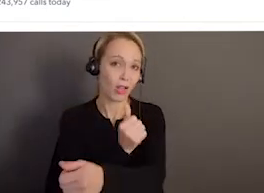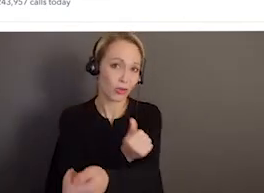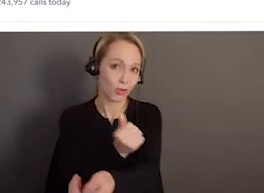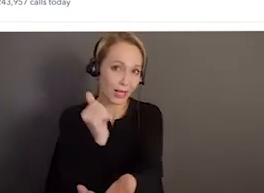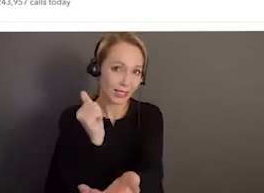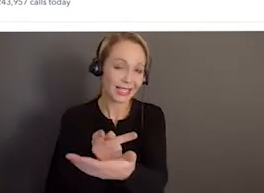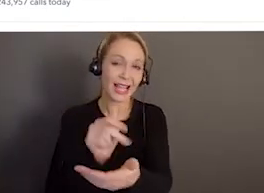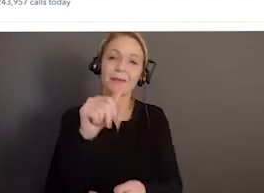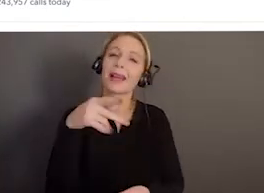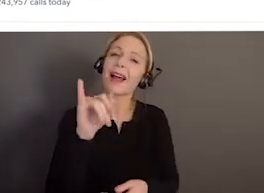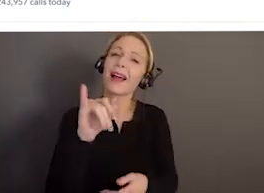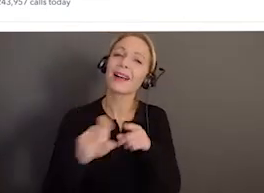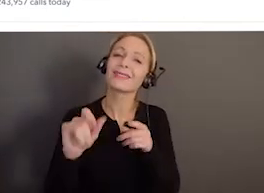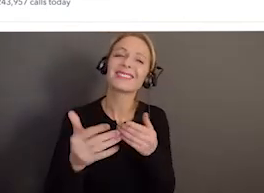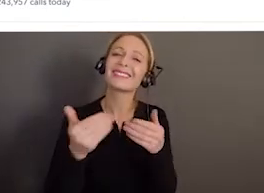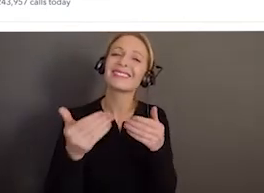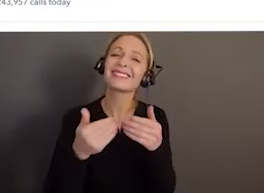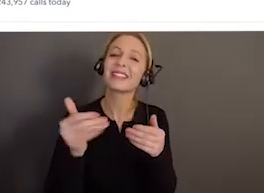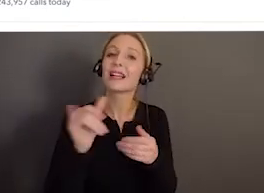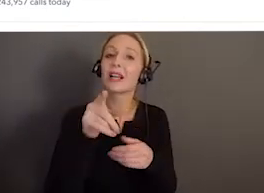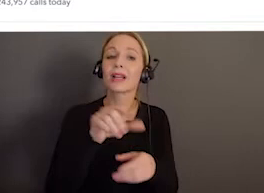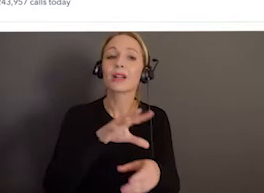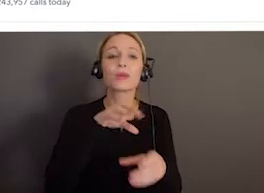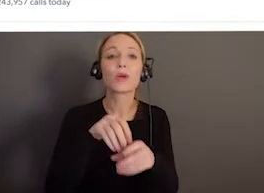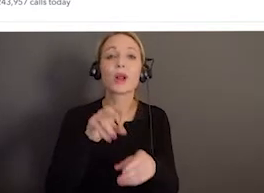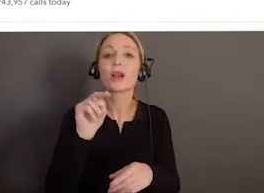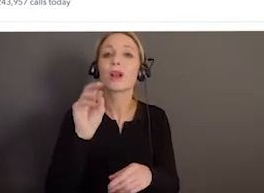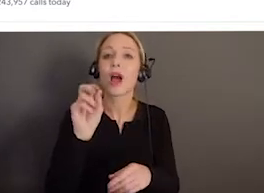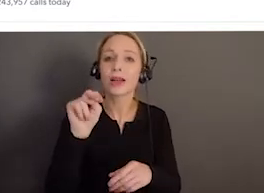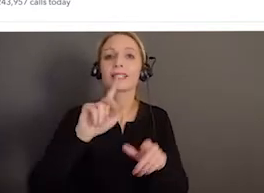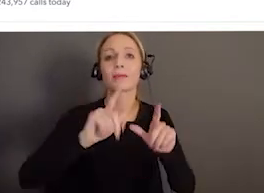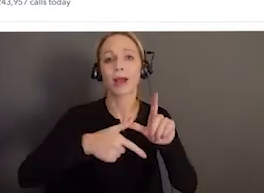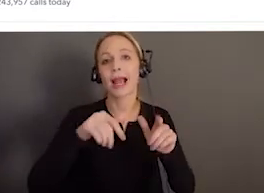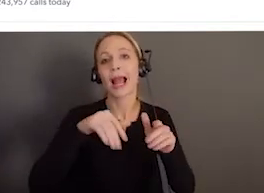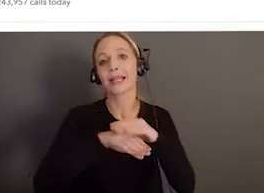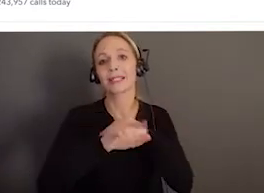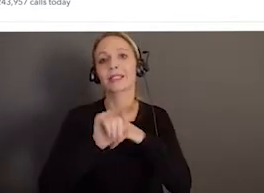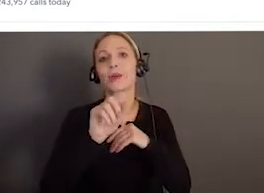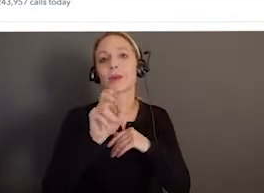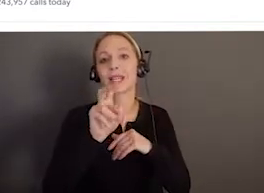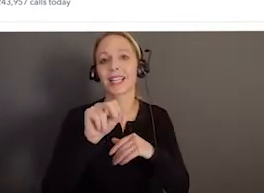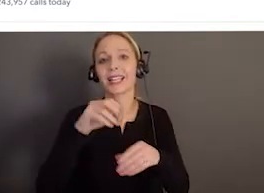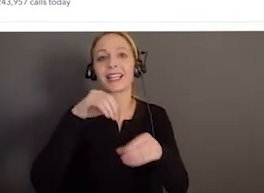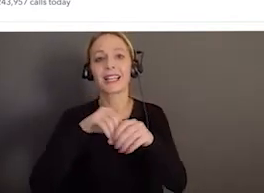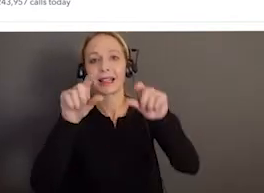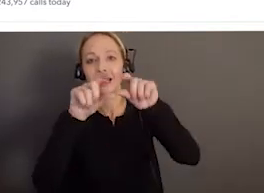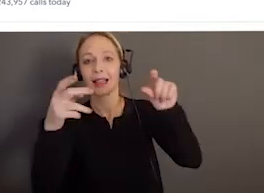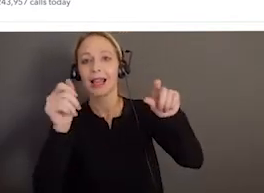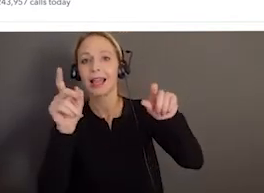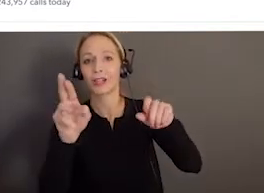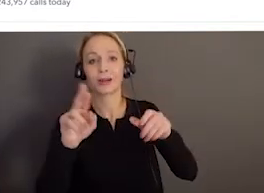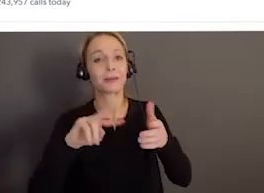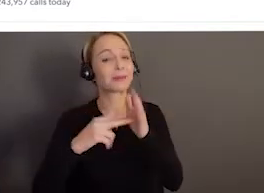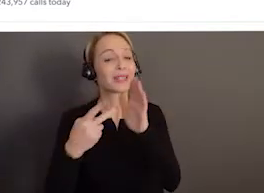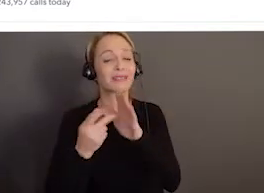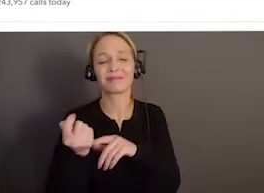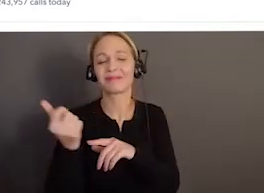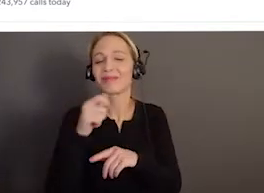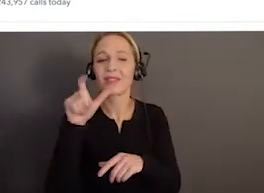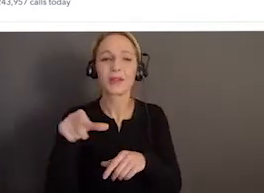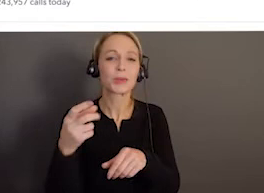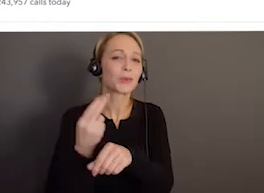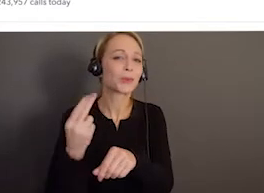AUTHORIZING API CALLS IS EASY AS REQUEST IN THE HEADER